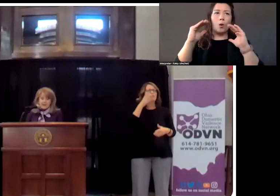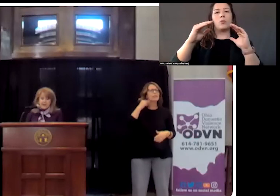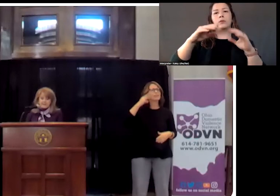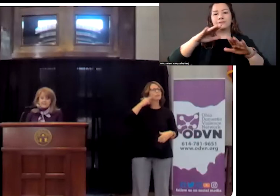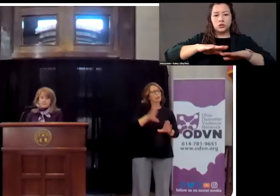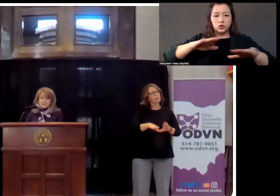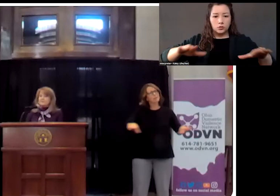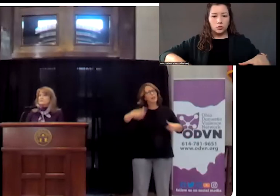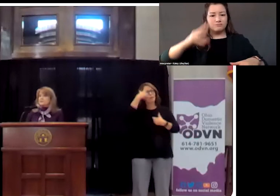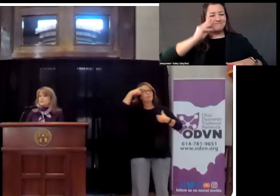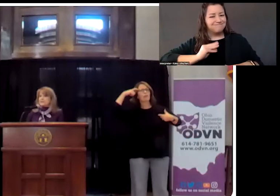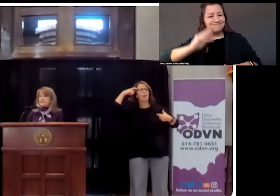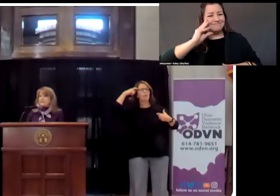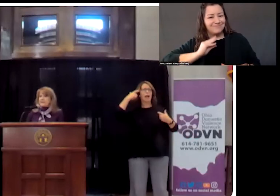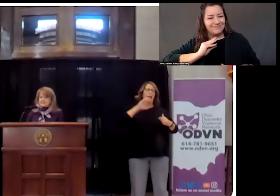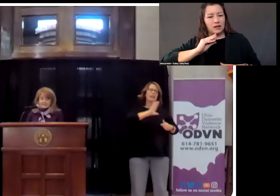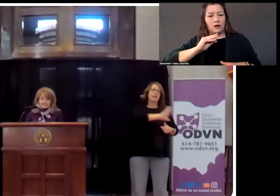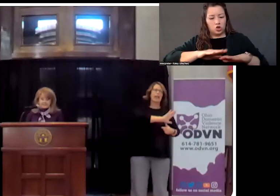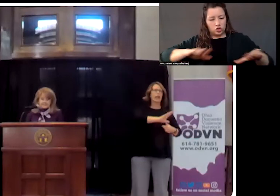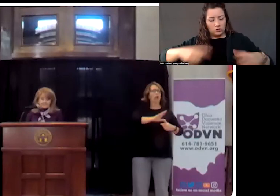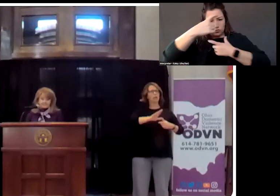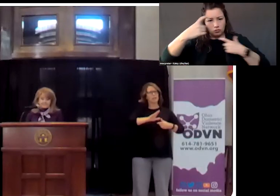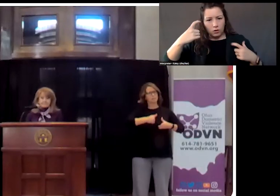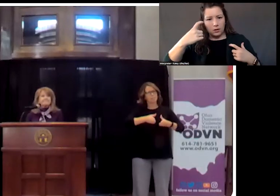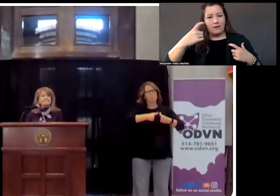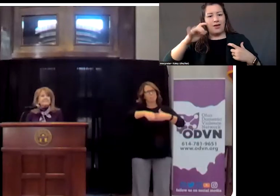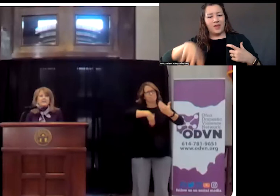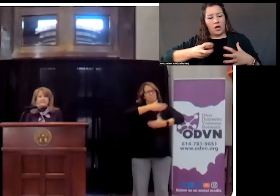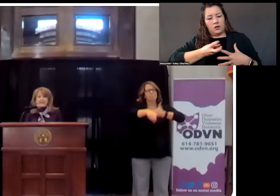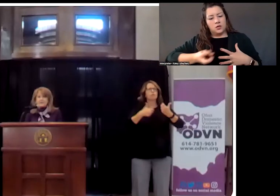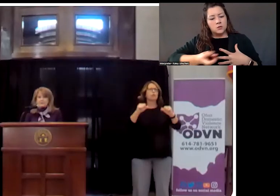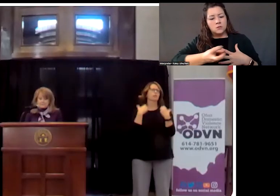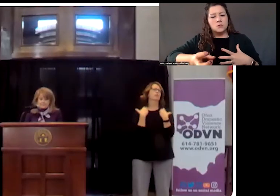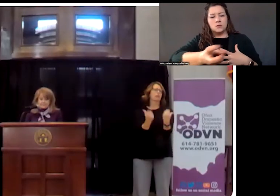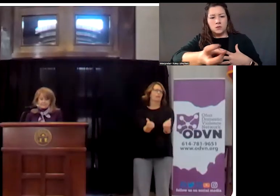and the enormous journey they face in healing. Thank you